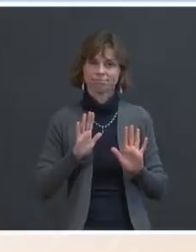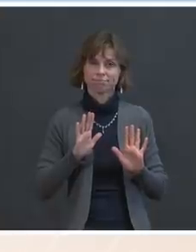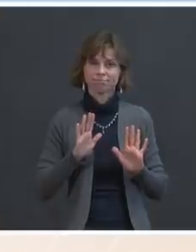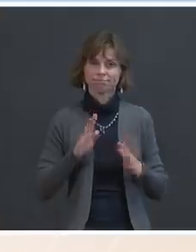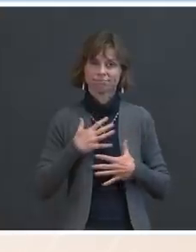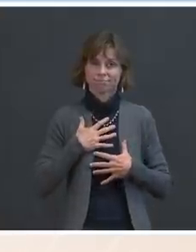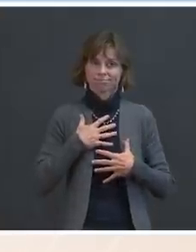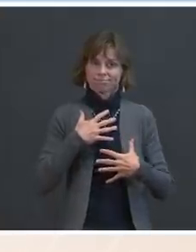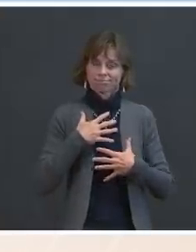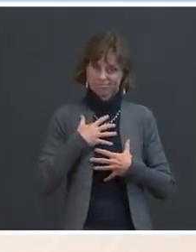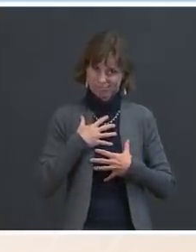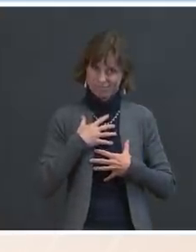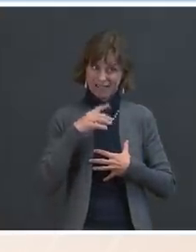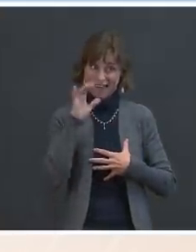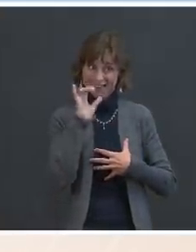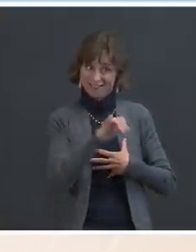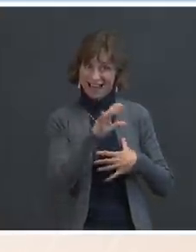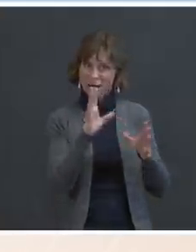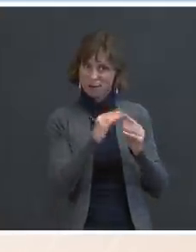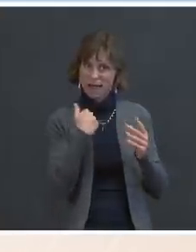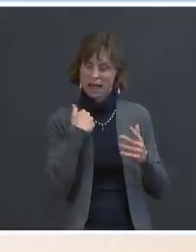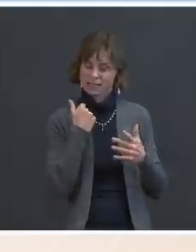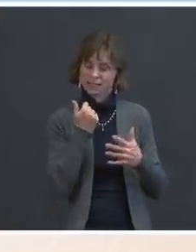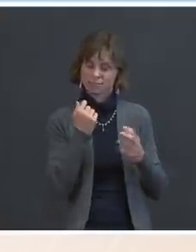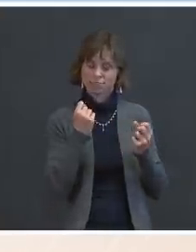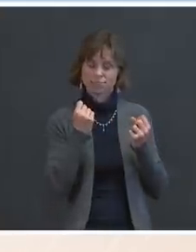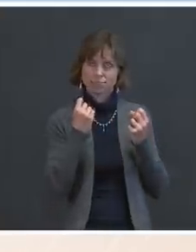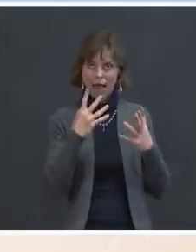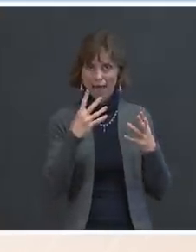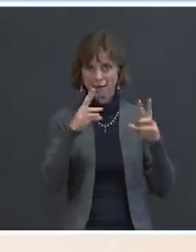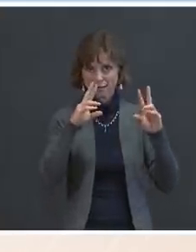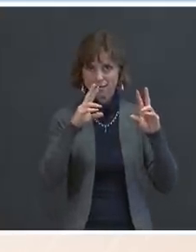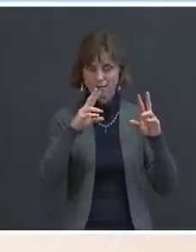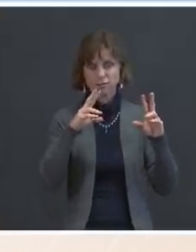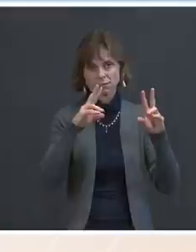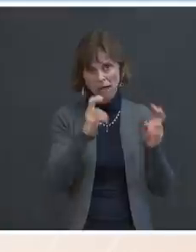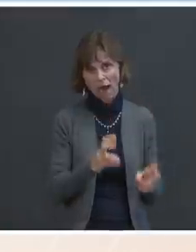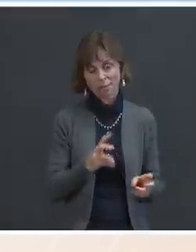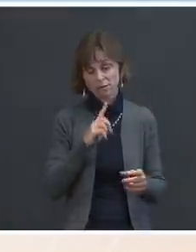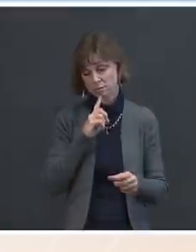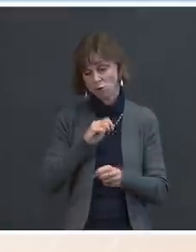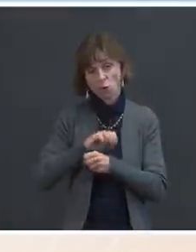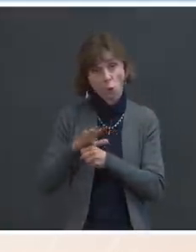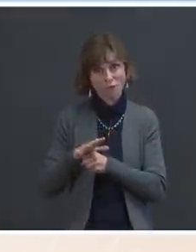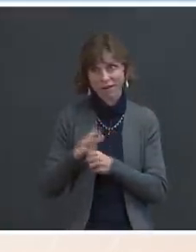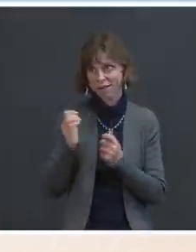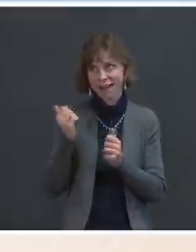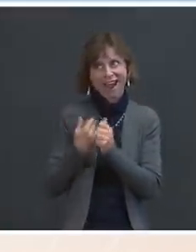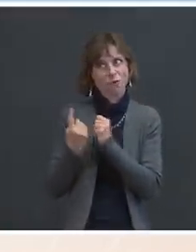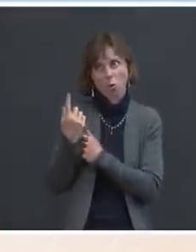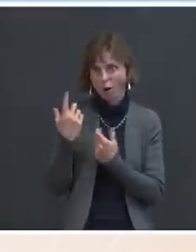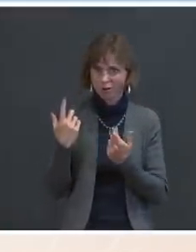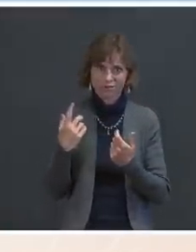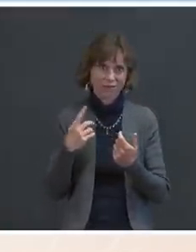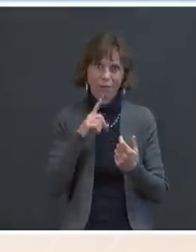that covers a range of topics. Of course, I'm sure COVID, which is a pandemic everyone in the world is dealing with, will be a topic of discussion.